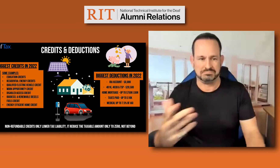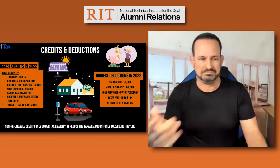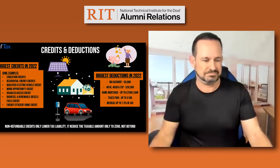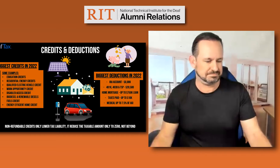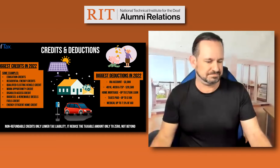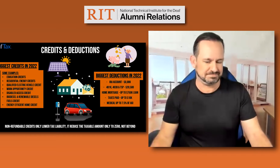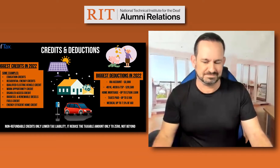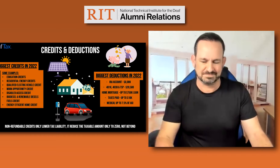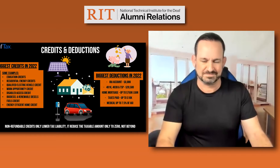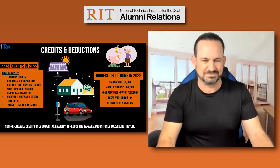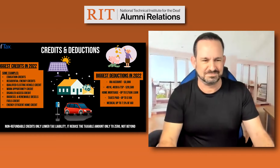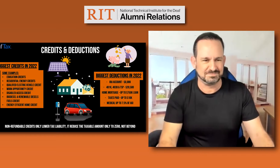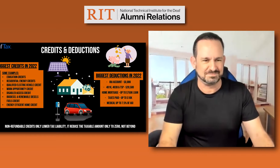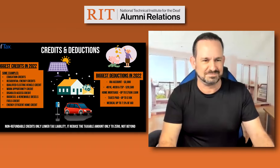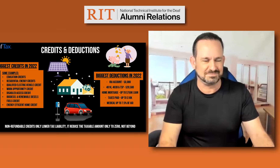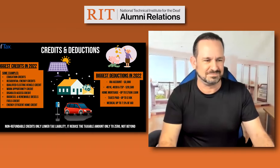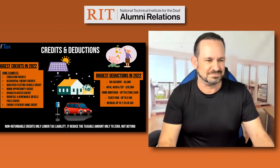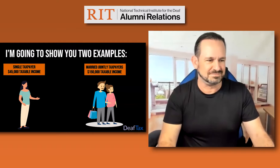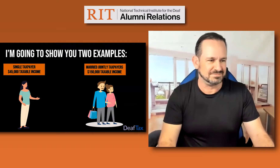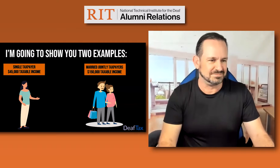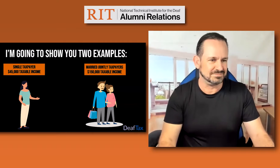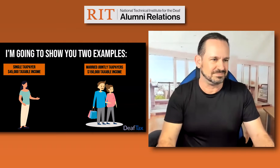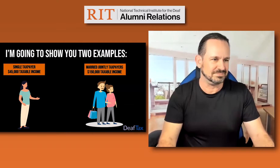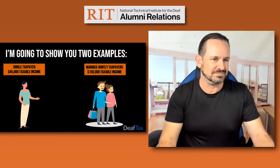to an organization that you are a part of.